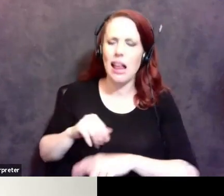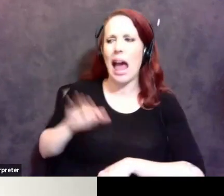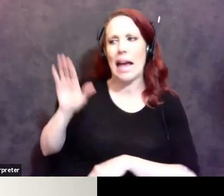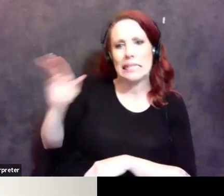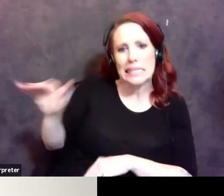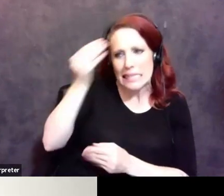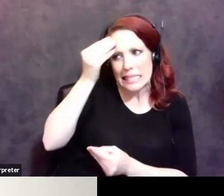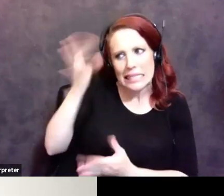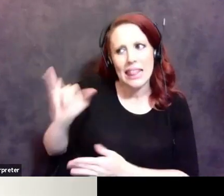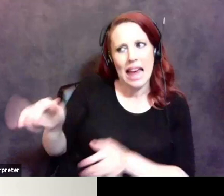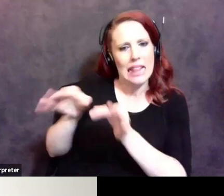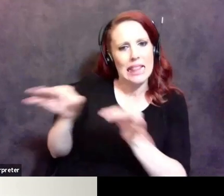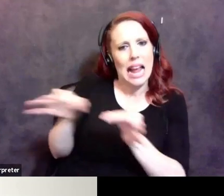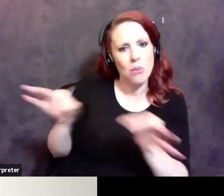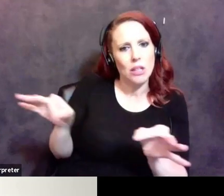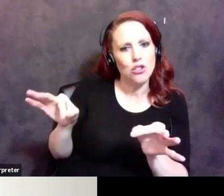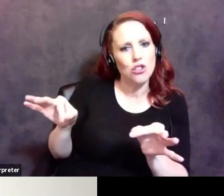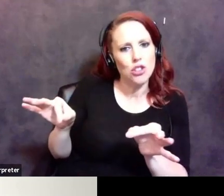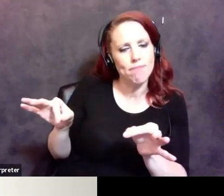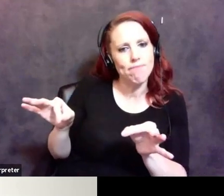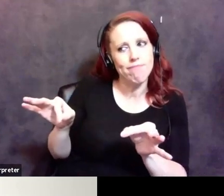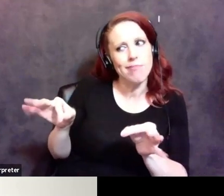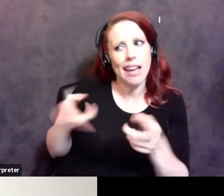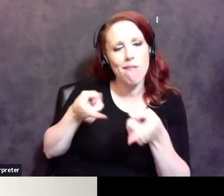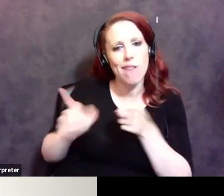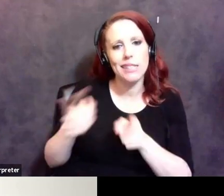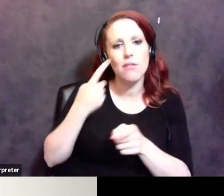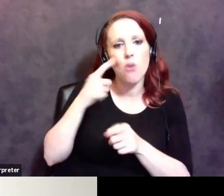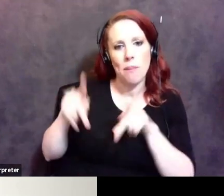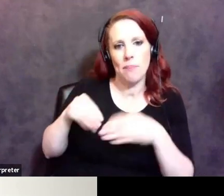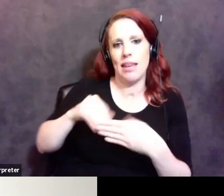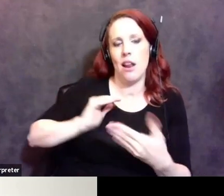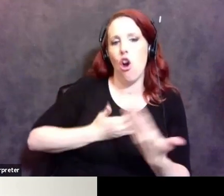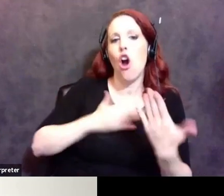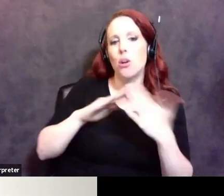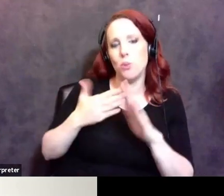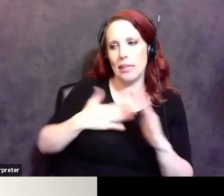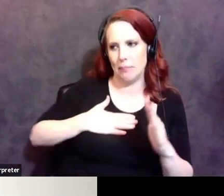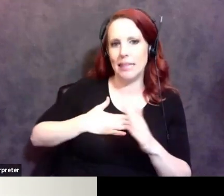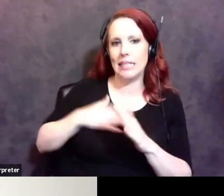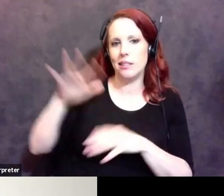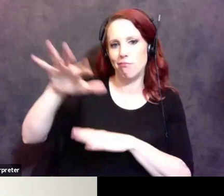that language is offensive for people in the community, please take that video down. I